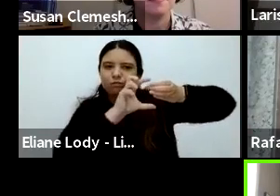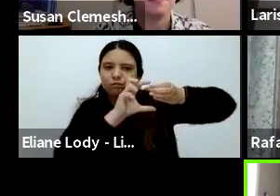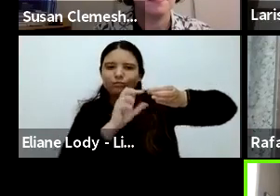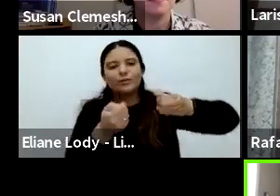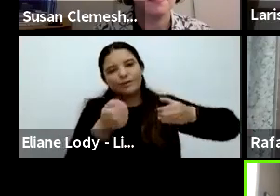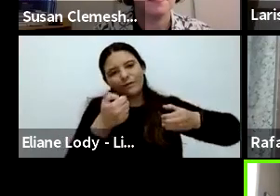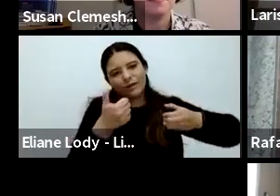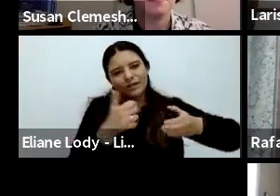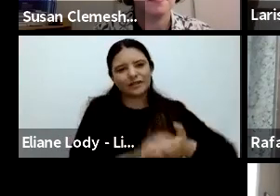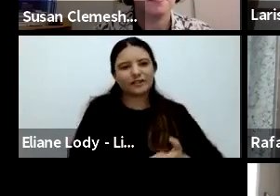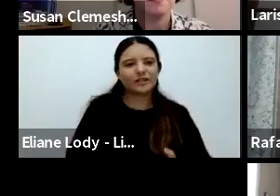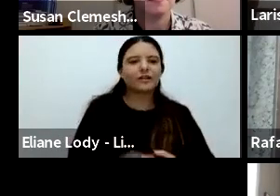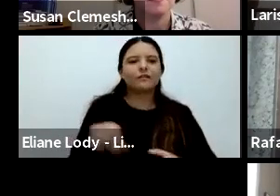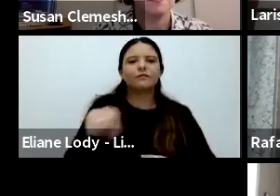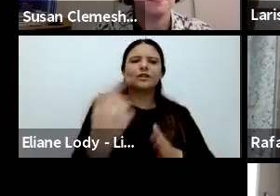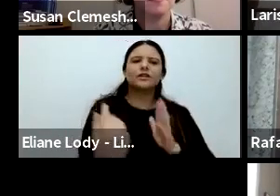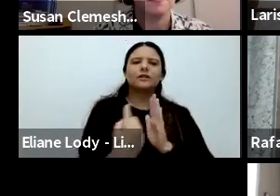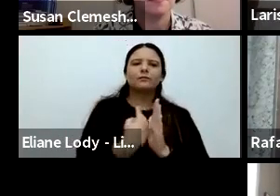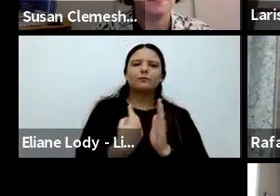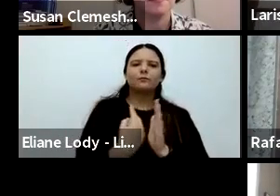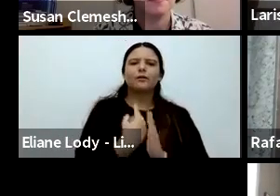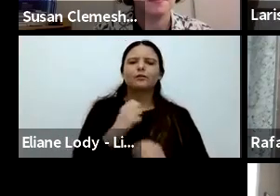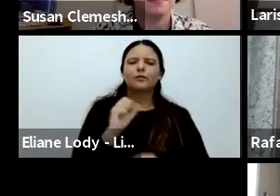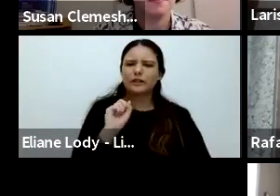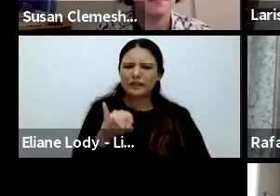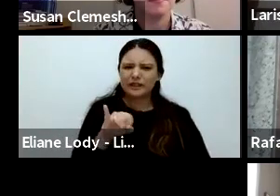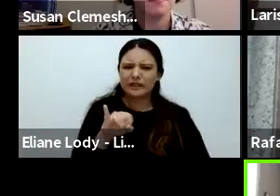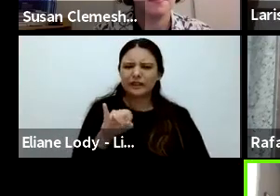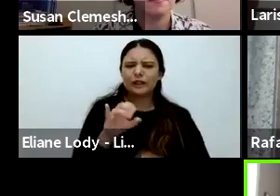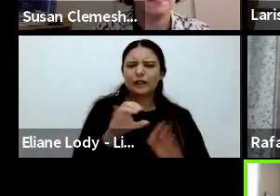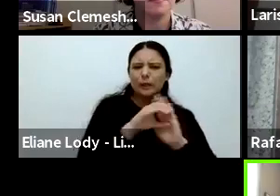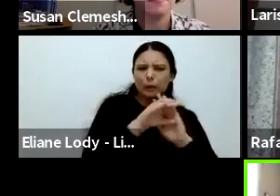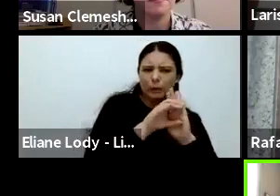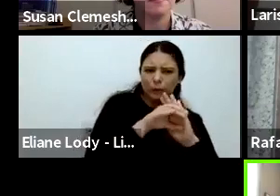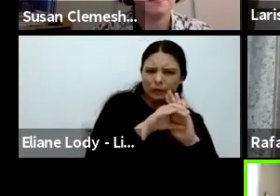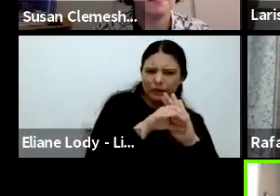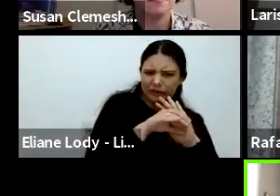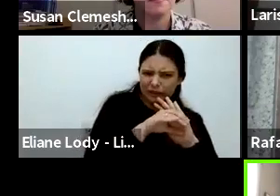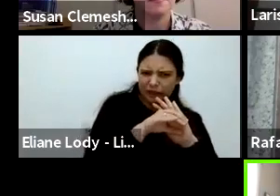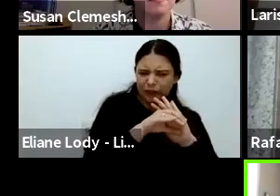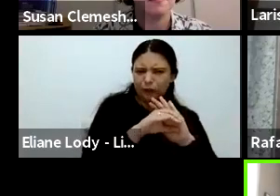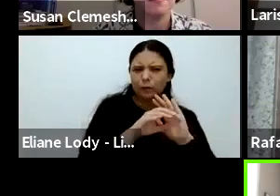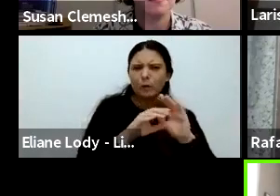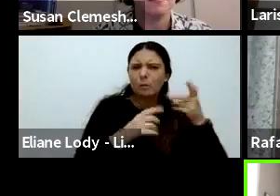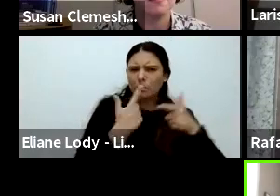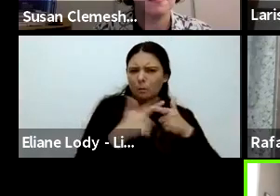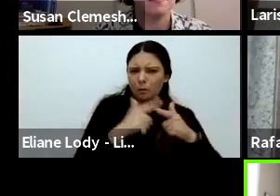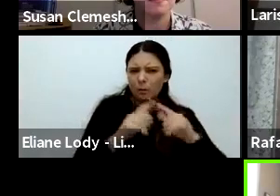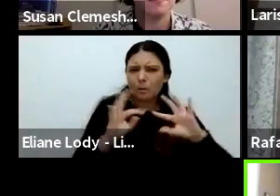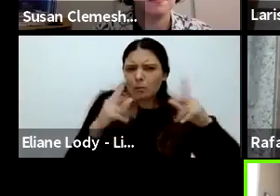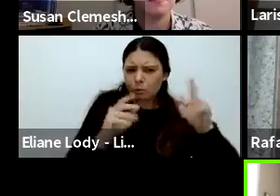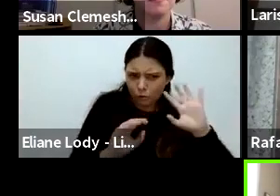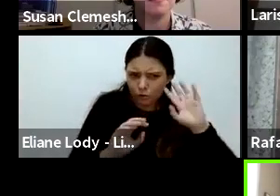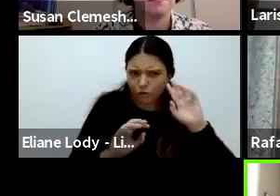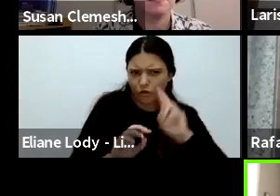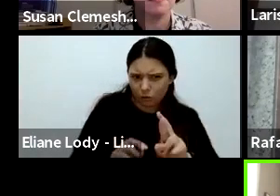So, are you asking So, are you asking. well whether concept salt whether concept solve all the problems, no not at all I'm problems, no not at all I'm, I'm